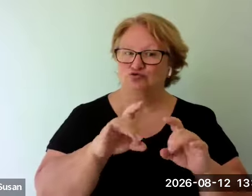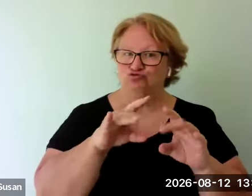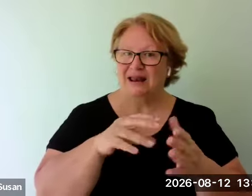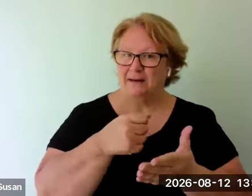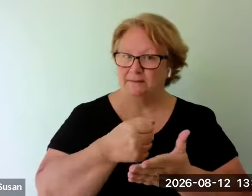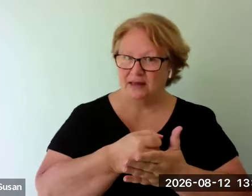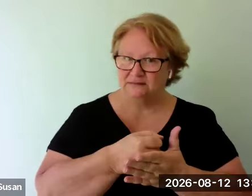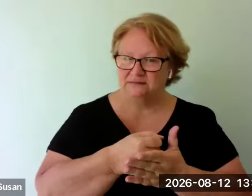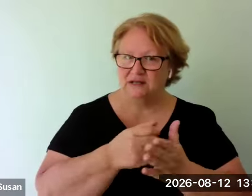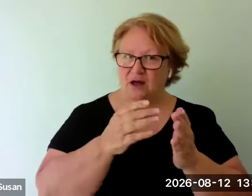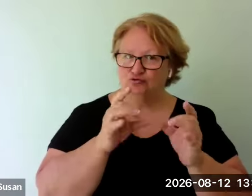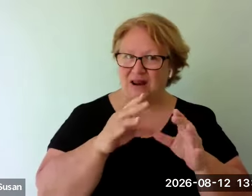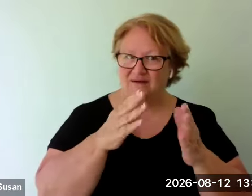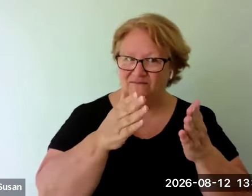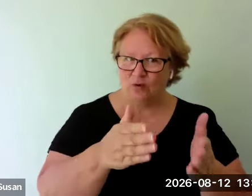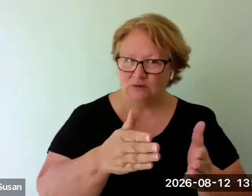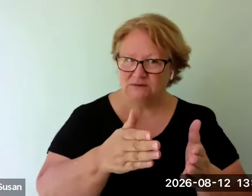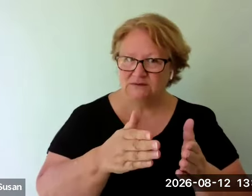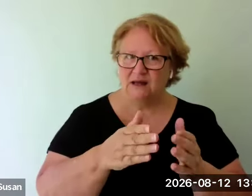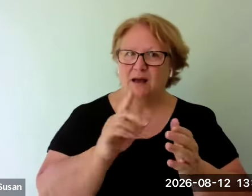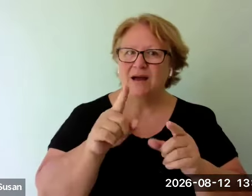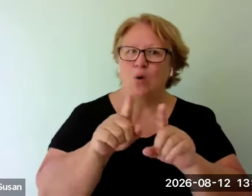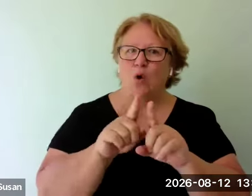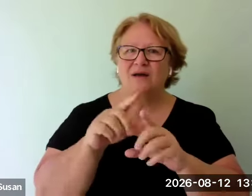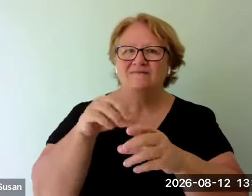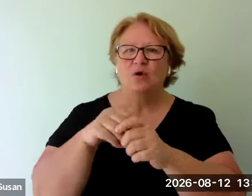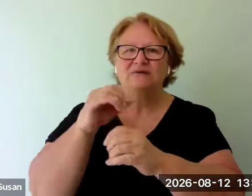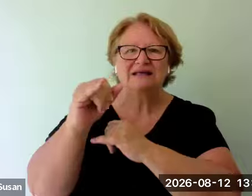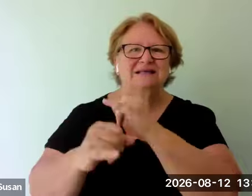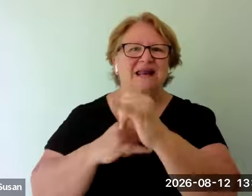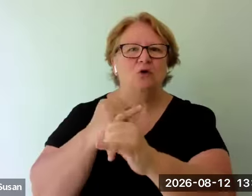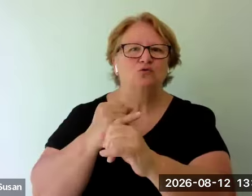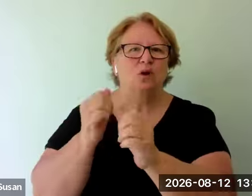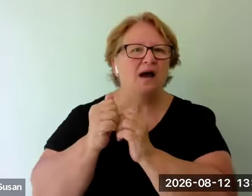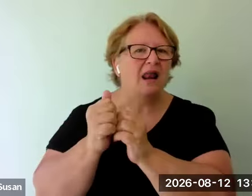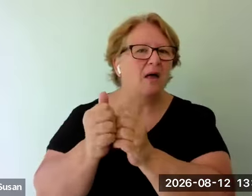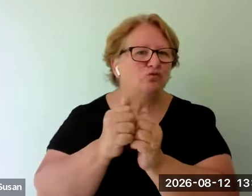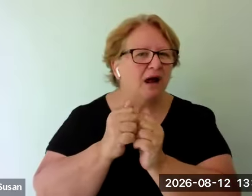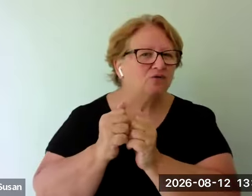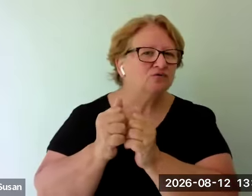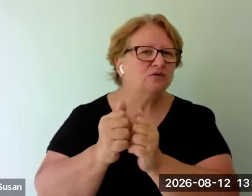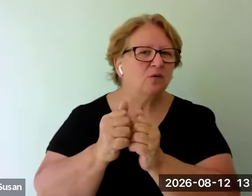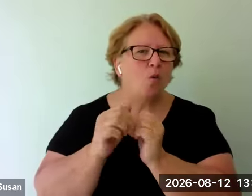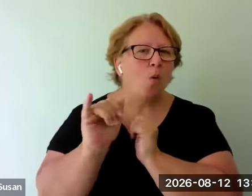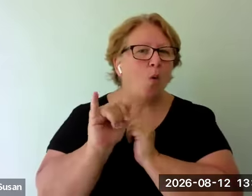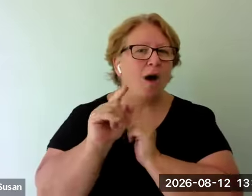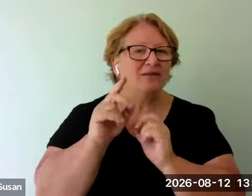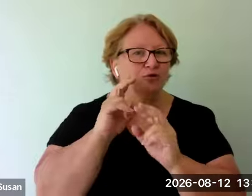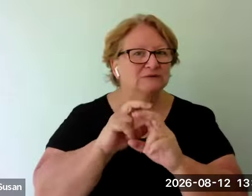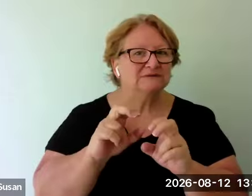. Next question is around the proposed research. So if the proposed research is Australian-based and focused